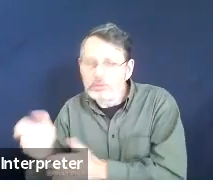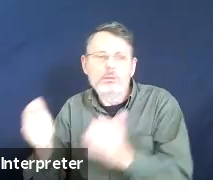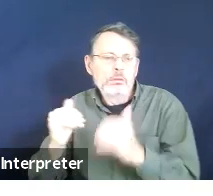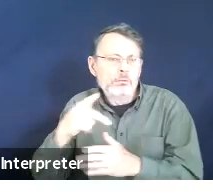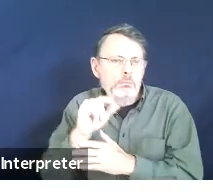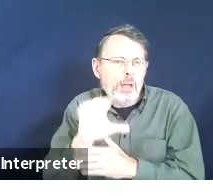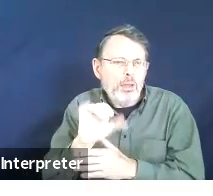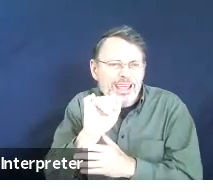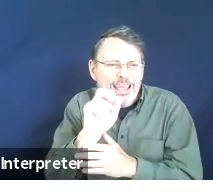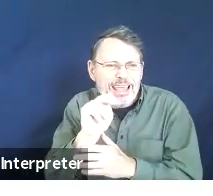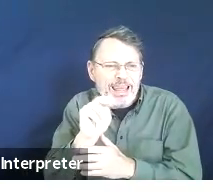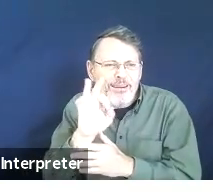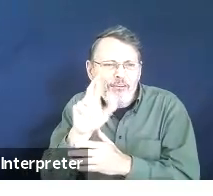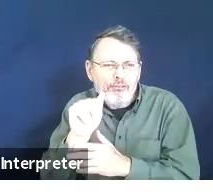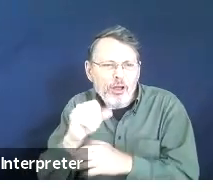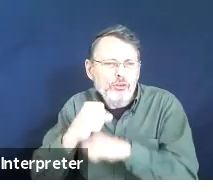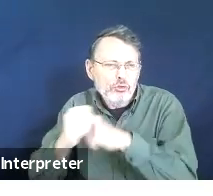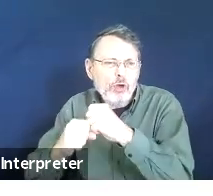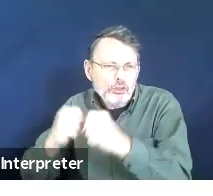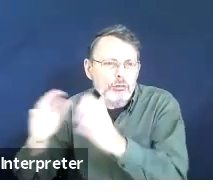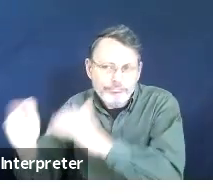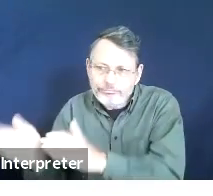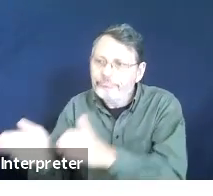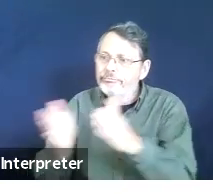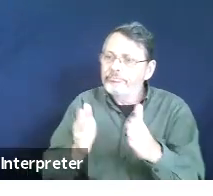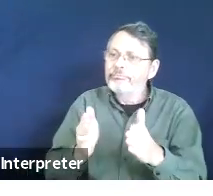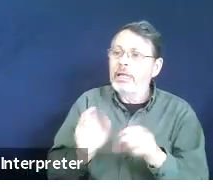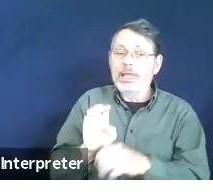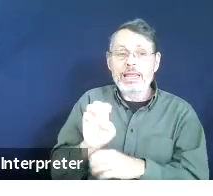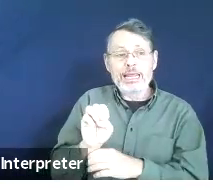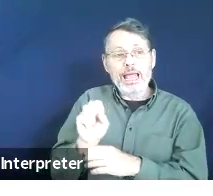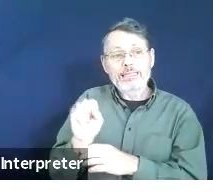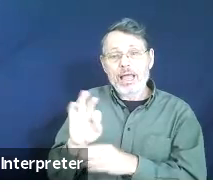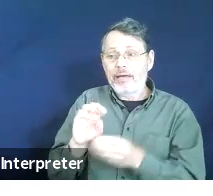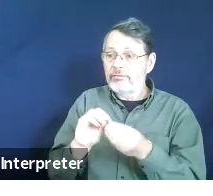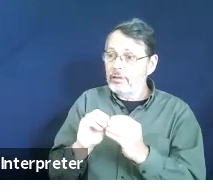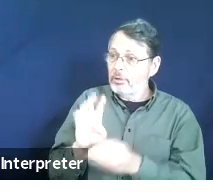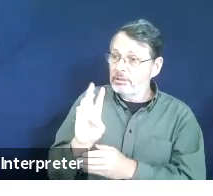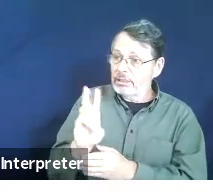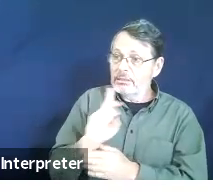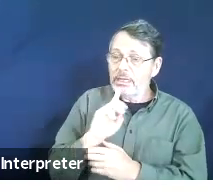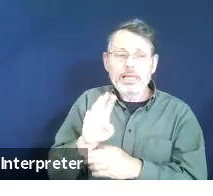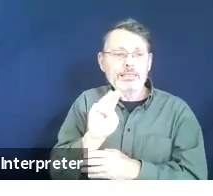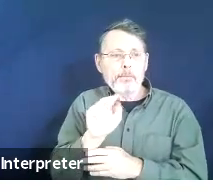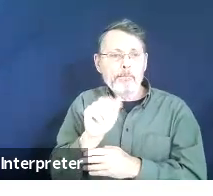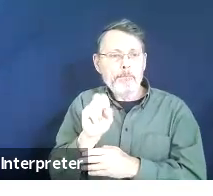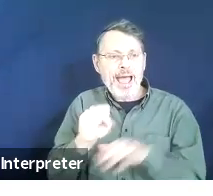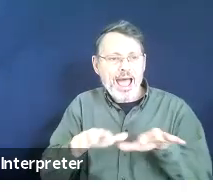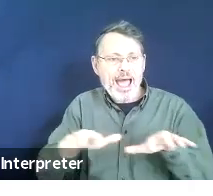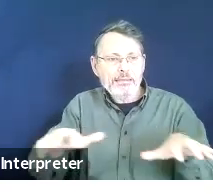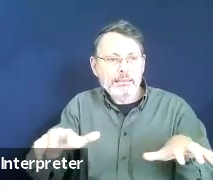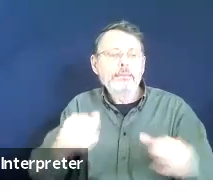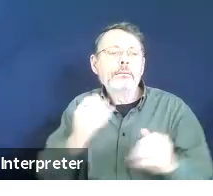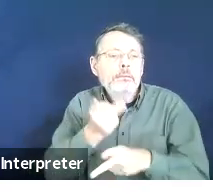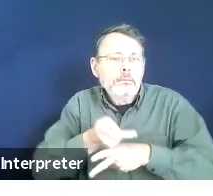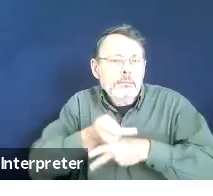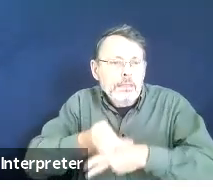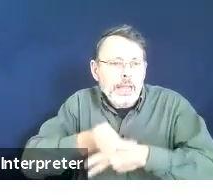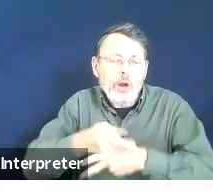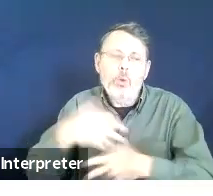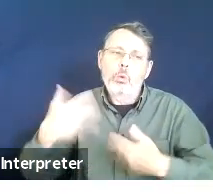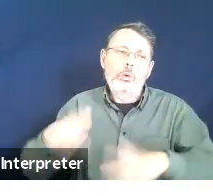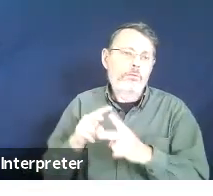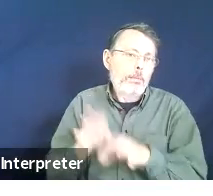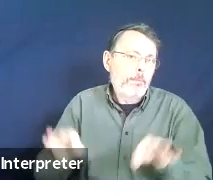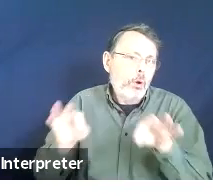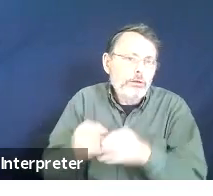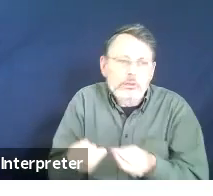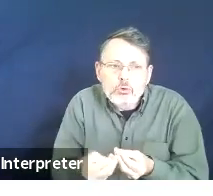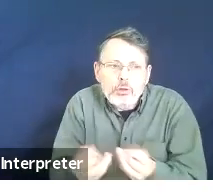that. Emergency service function number 6 is mass care. And that plays a big role in food delivery,